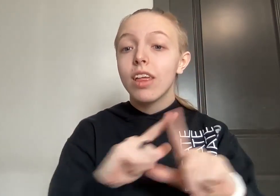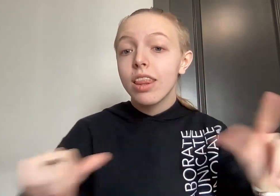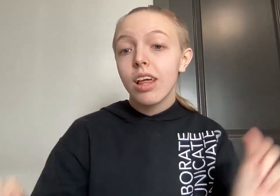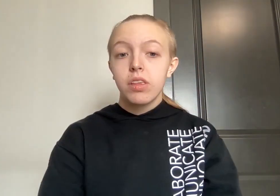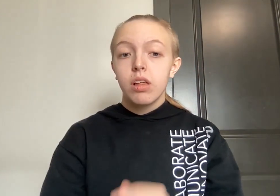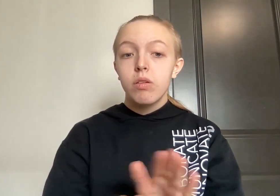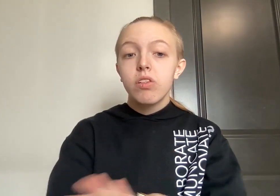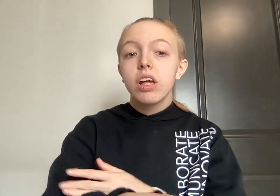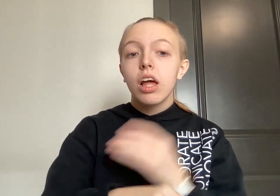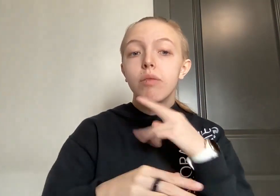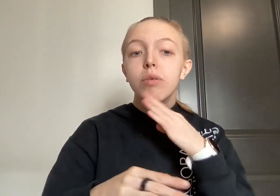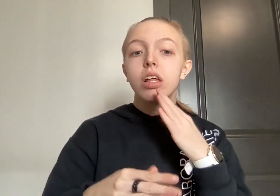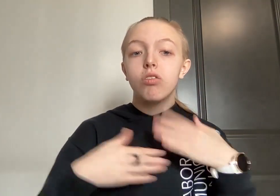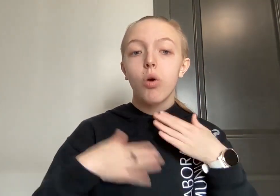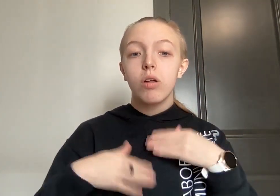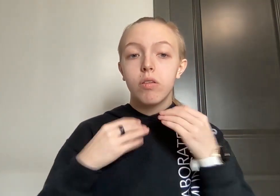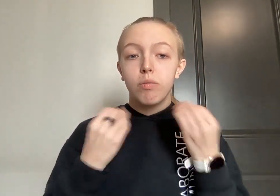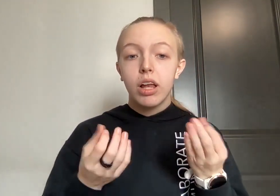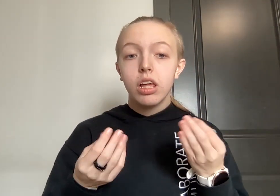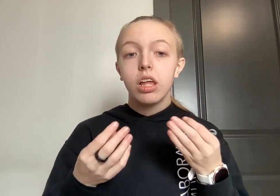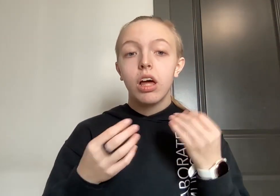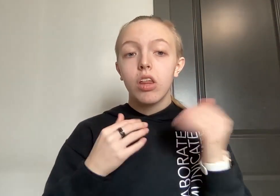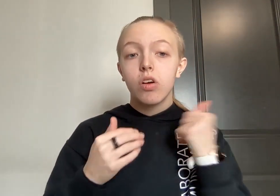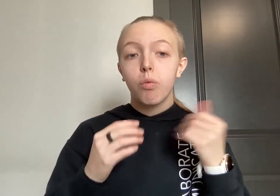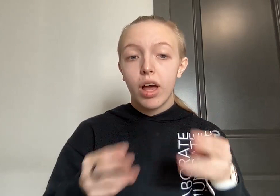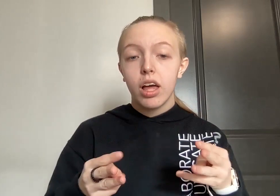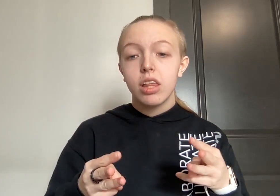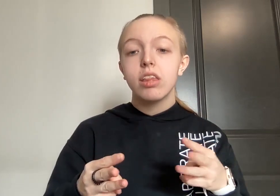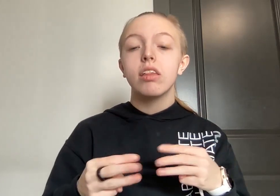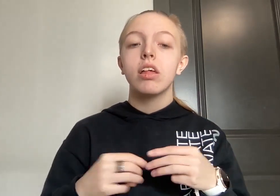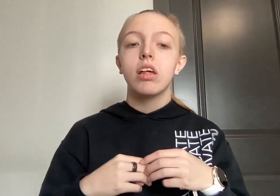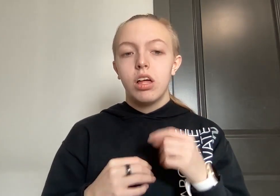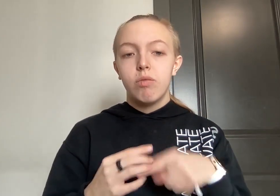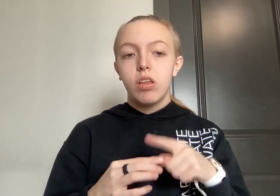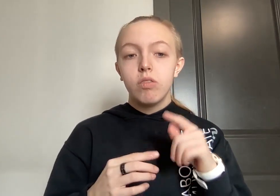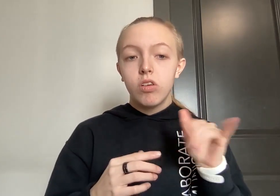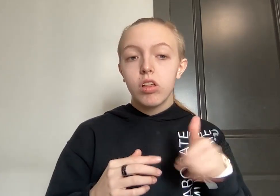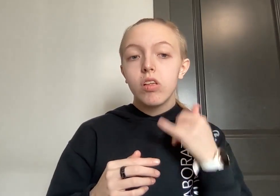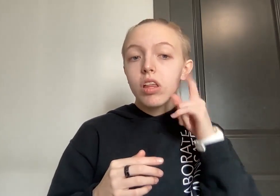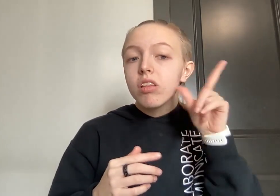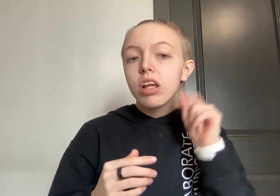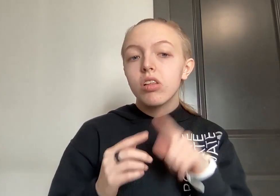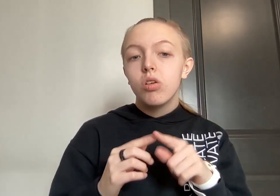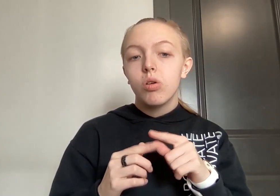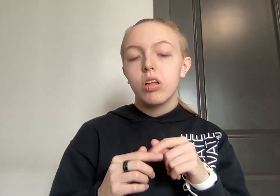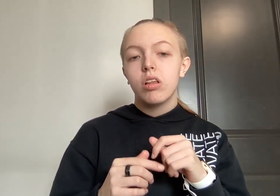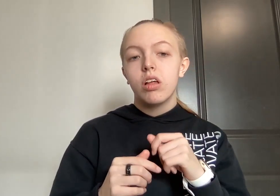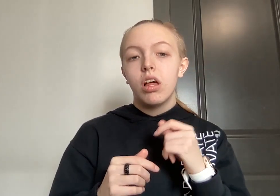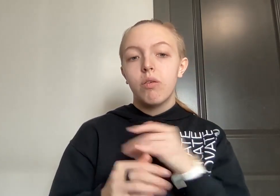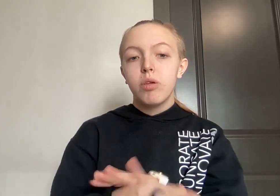Music can be enjoyed in many other ways than just listening to it. Music